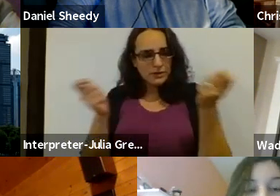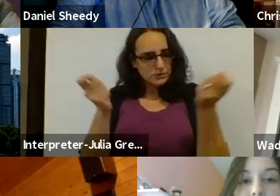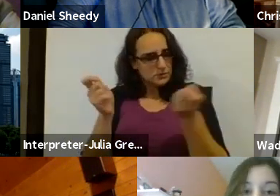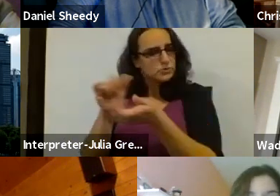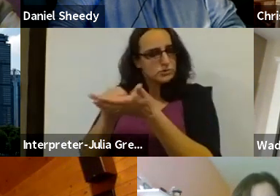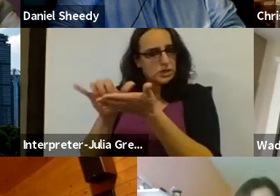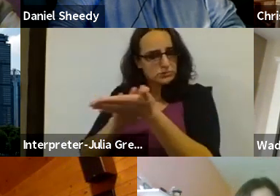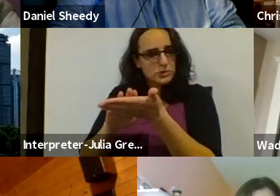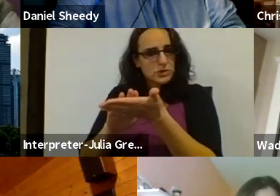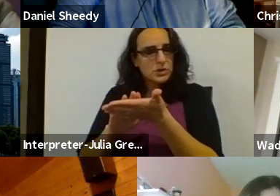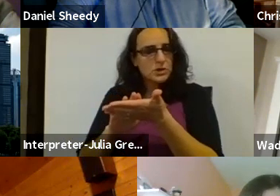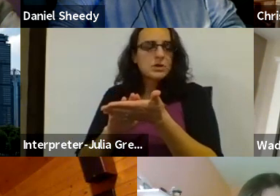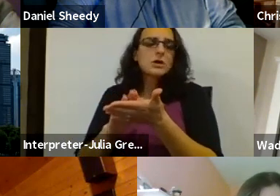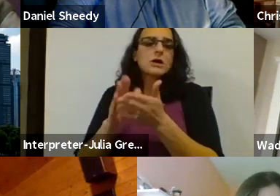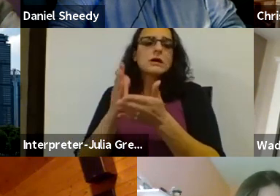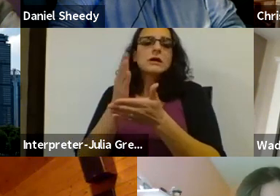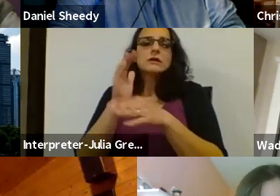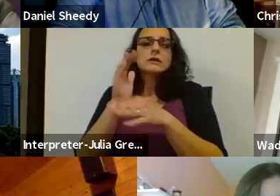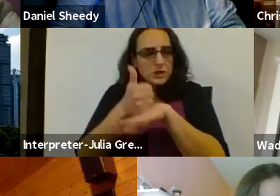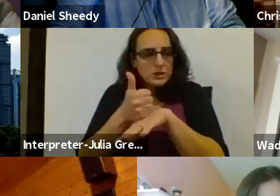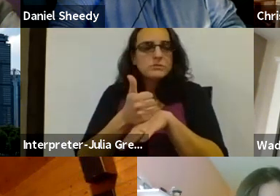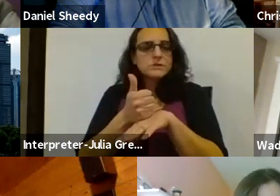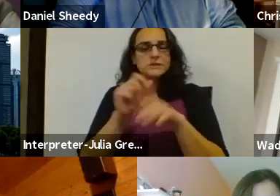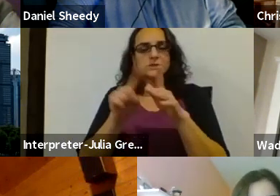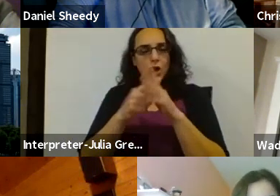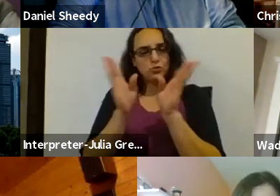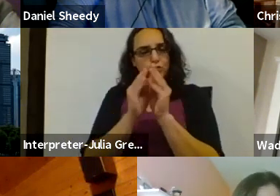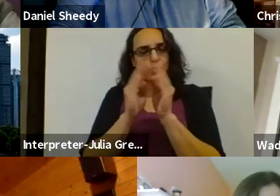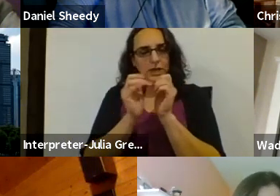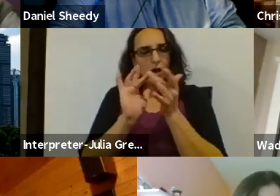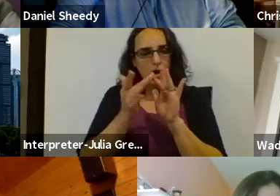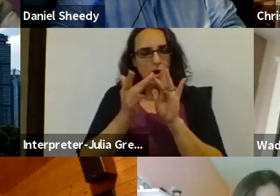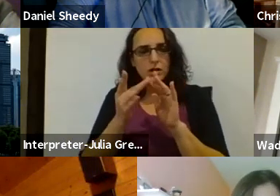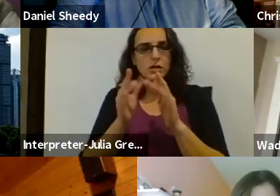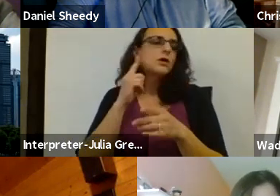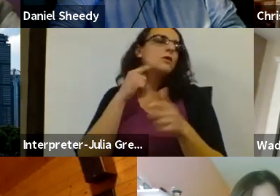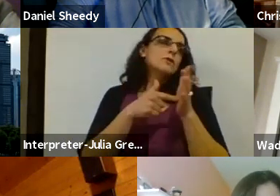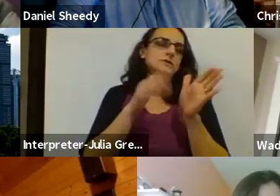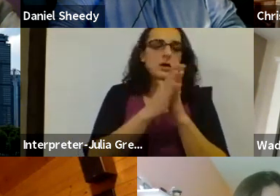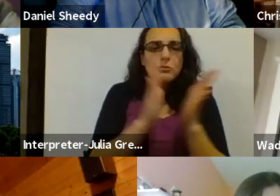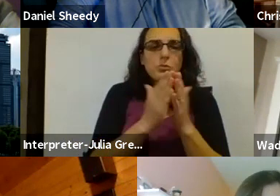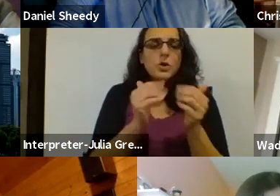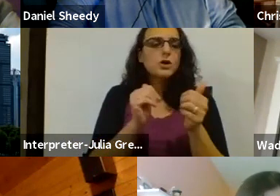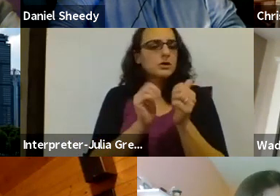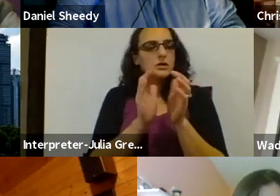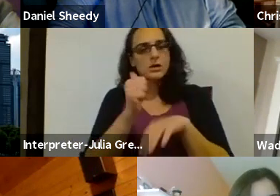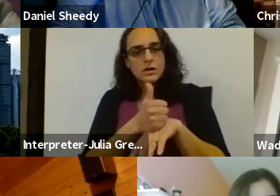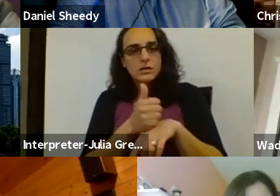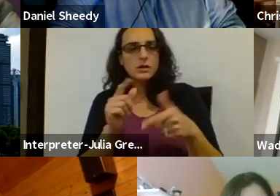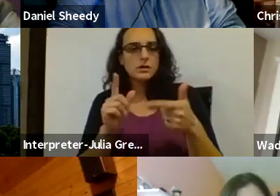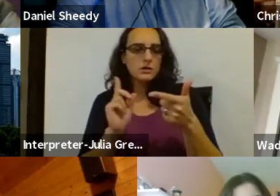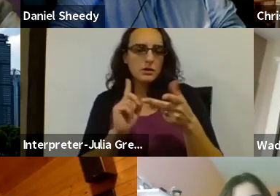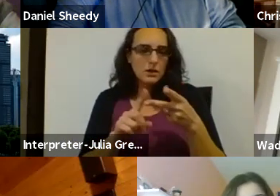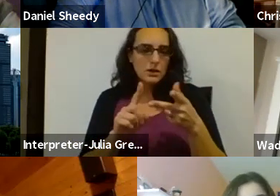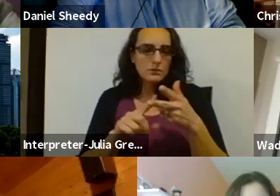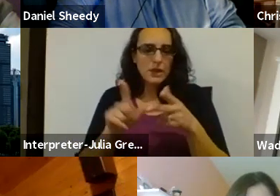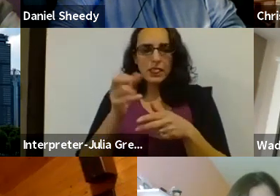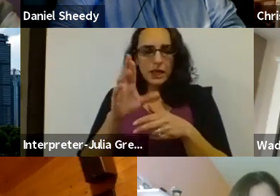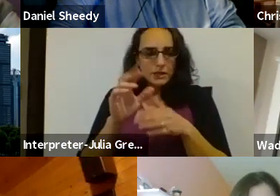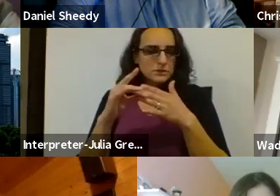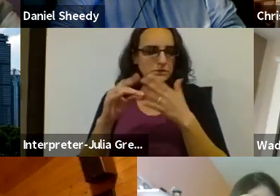Malia Savas: Many clubs have begun to meet virtually finally such as book groups debate club Lancer times, Quiz, Quiz Bowl and deca along with many others. Many new ones.